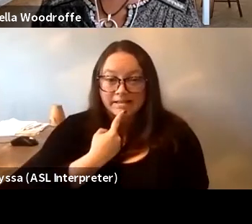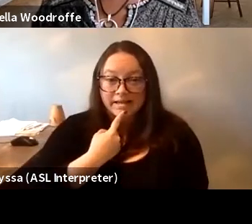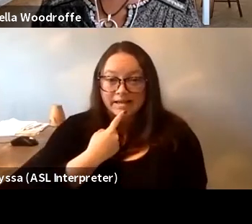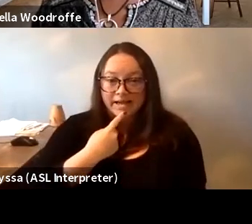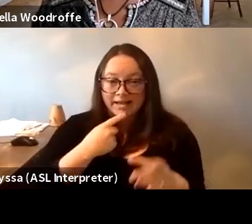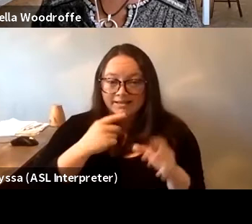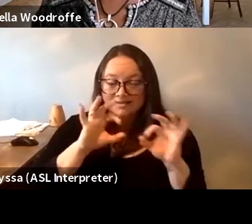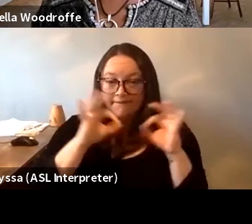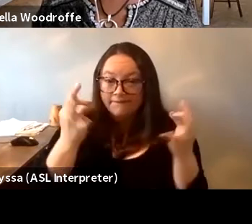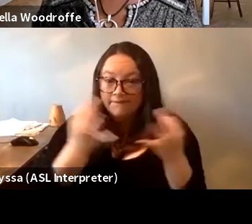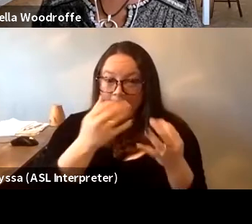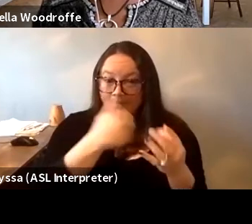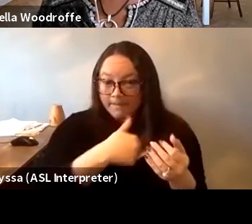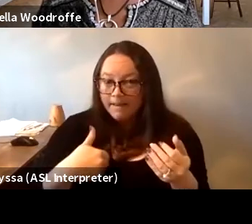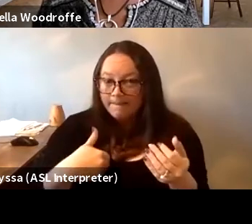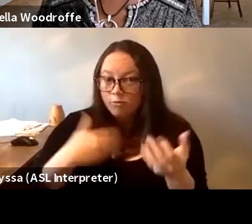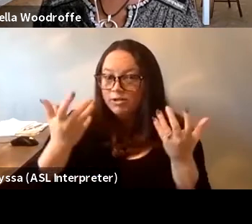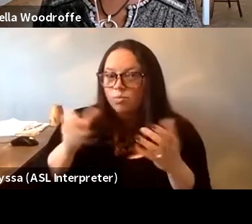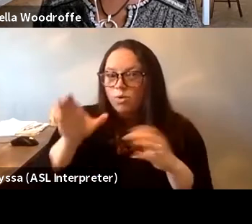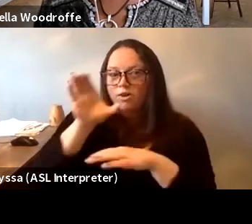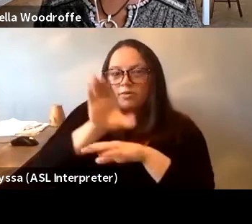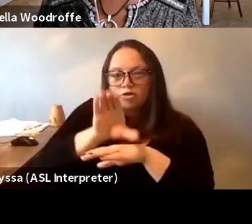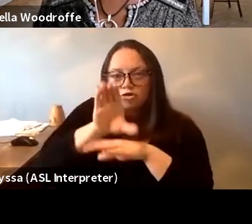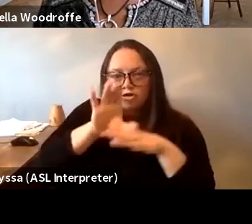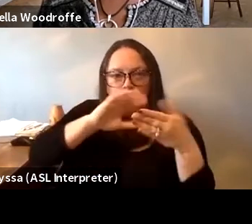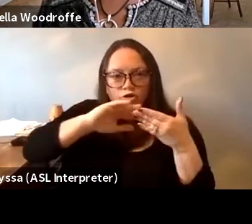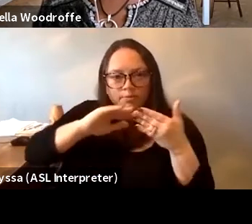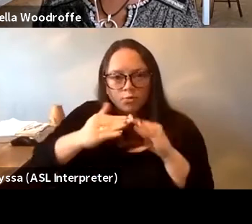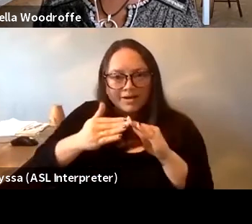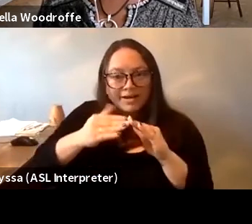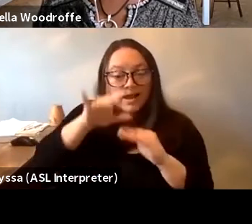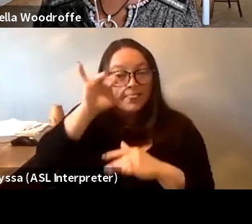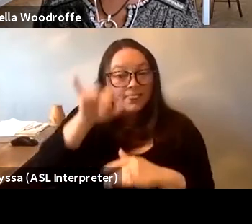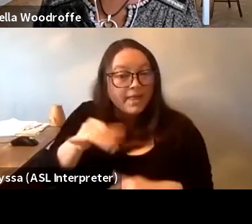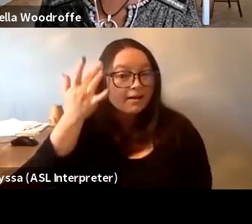deliberately chose not to have him be included. And that